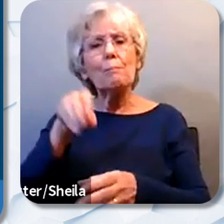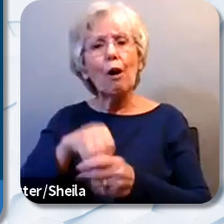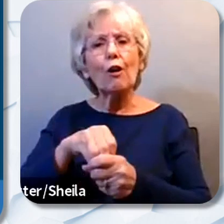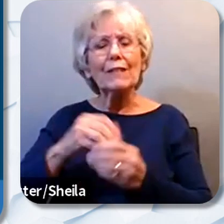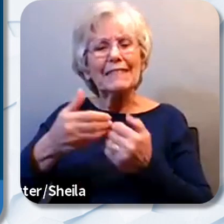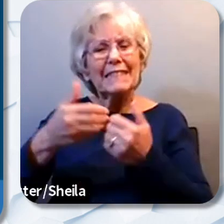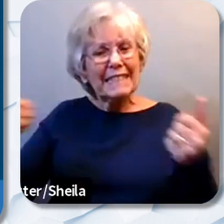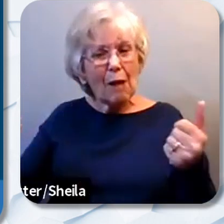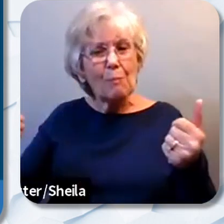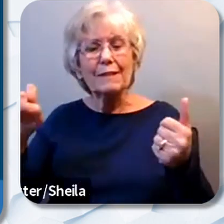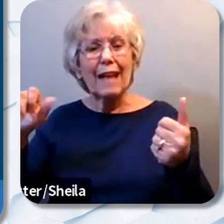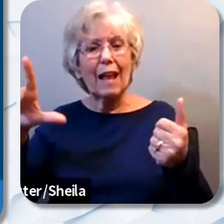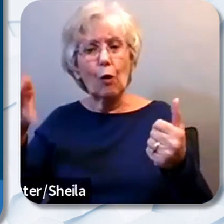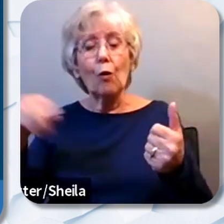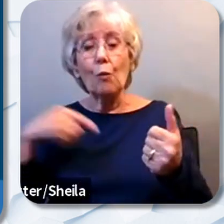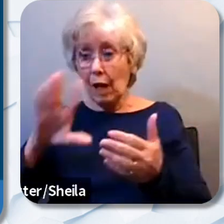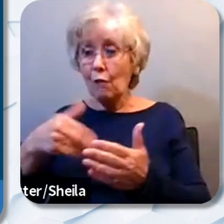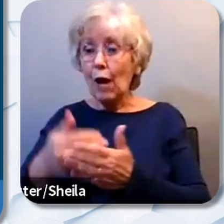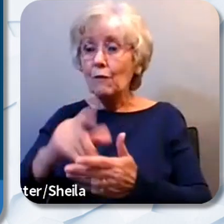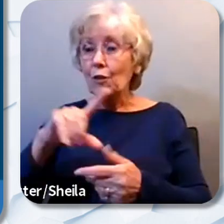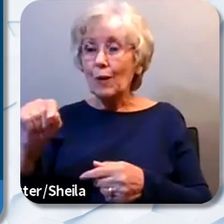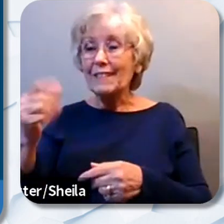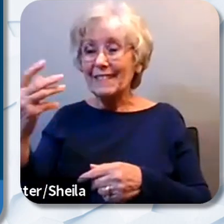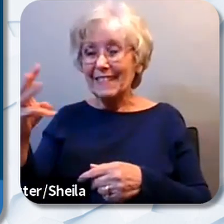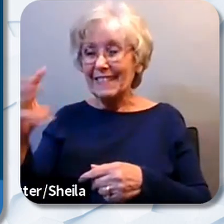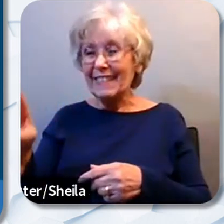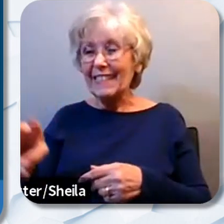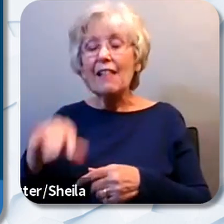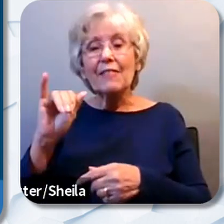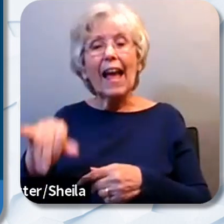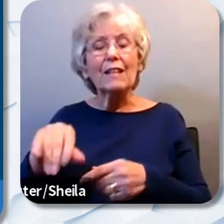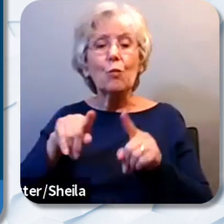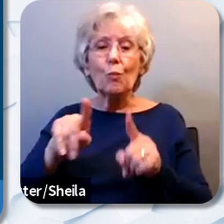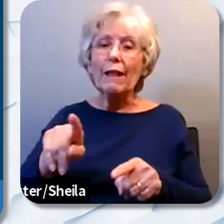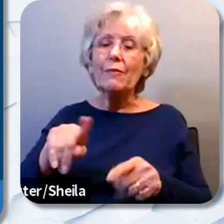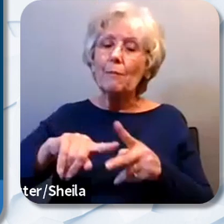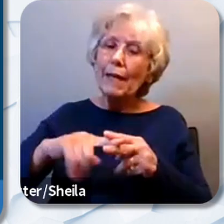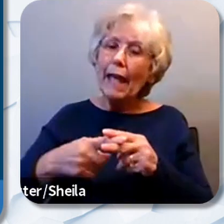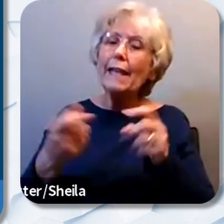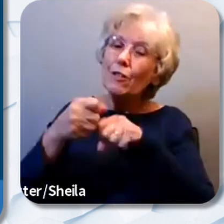when I came in 2016 that's room San Diego unified began its integration and integrated throughout